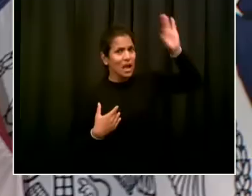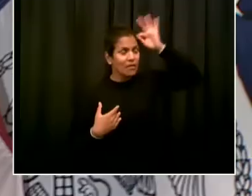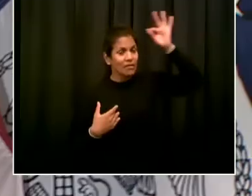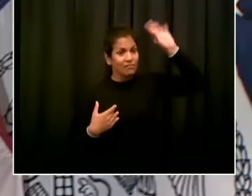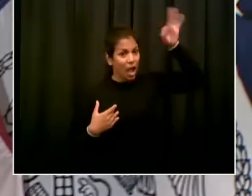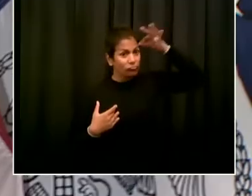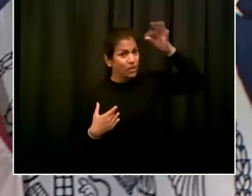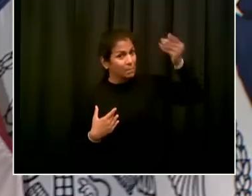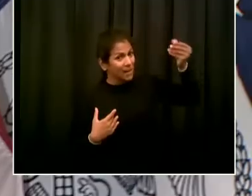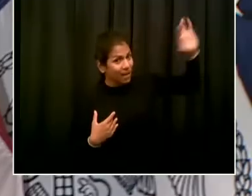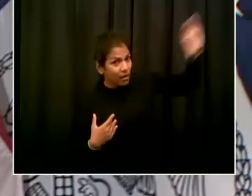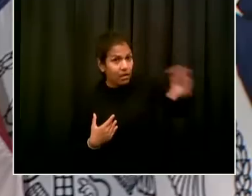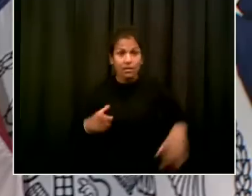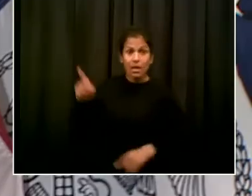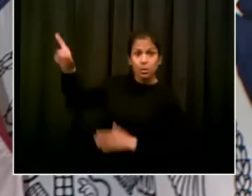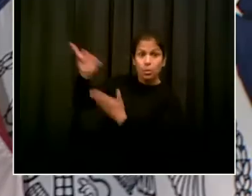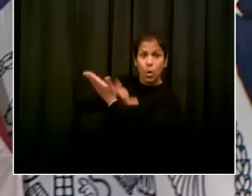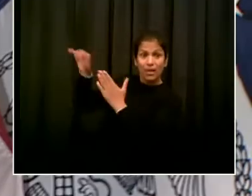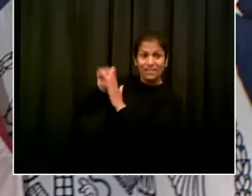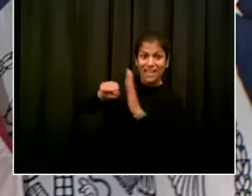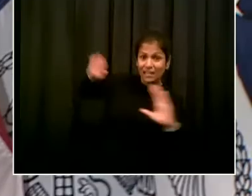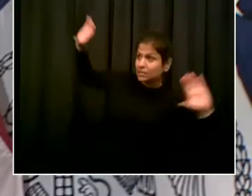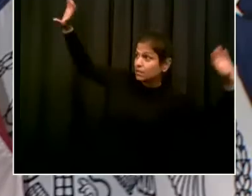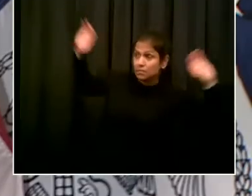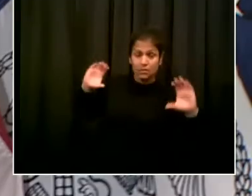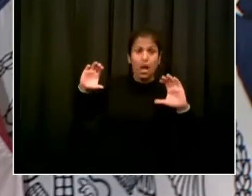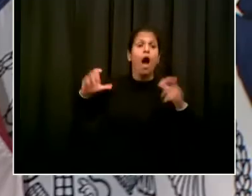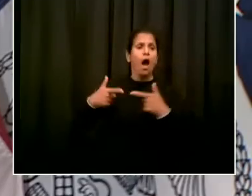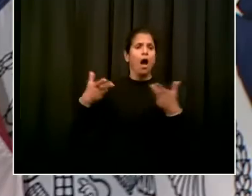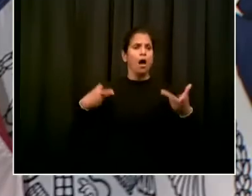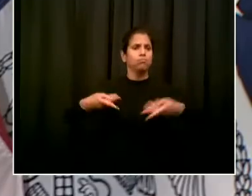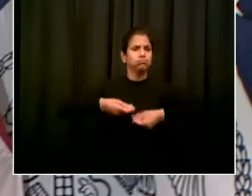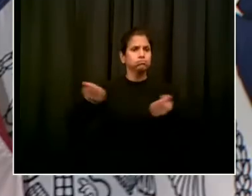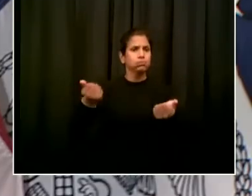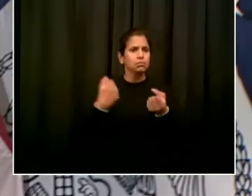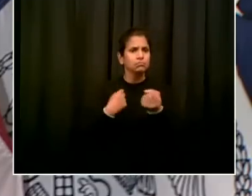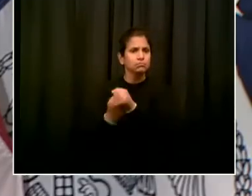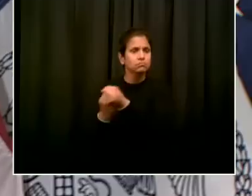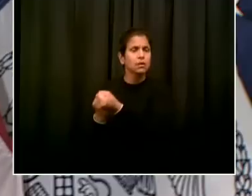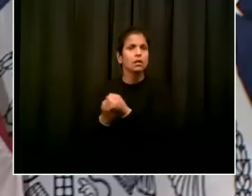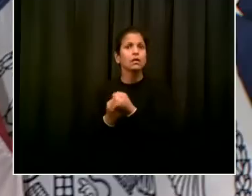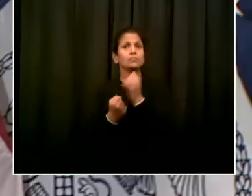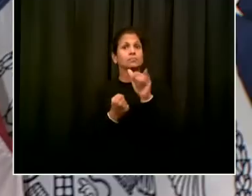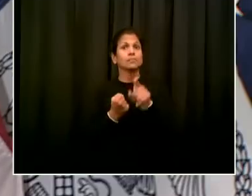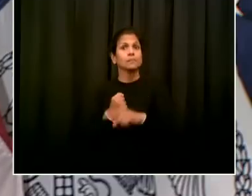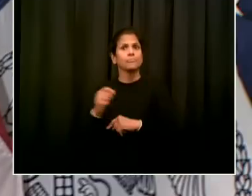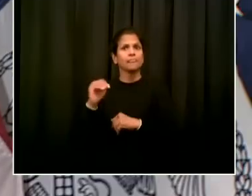ENGAGE THE STATE